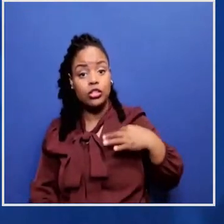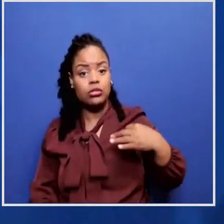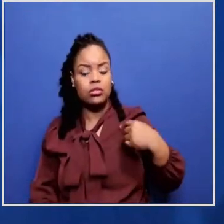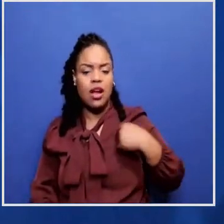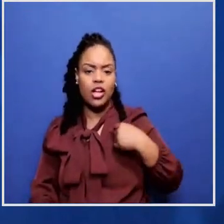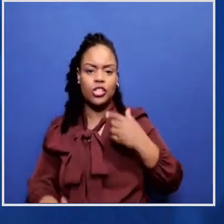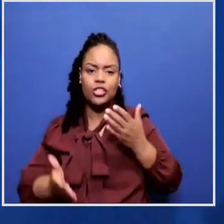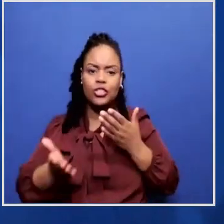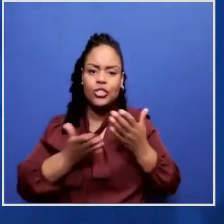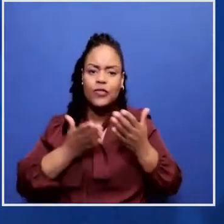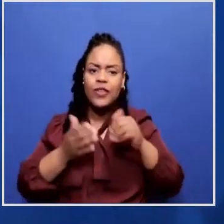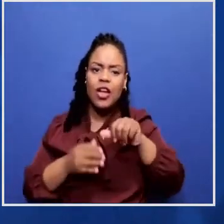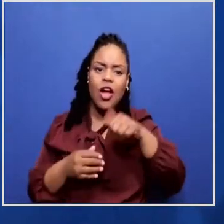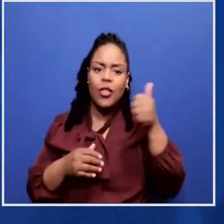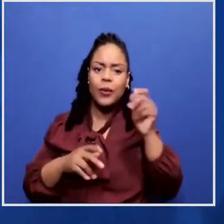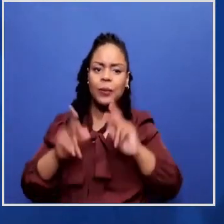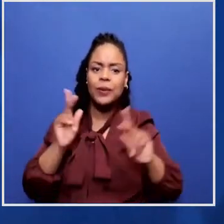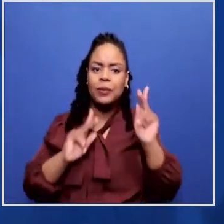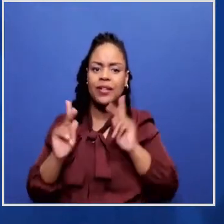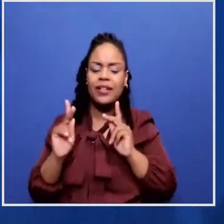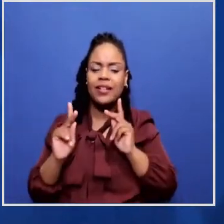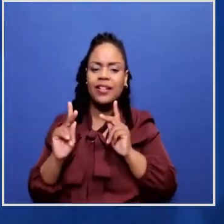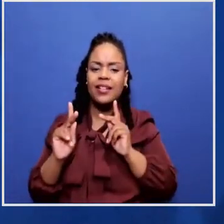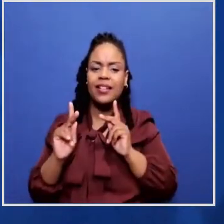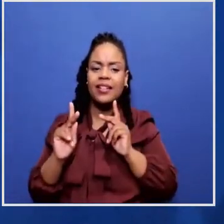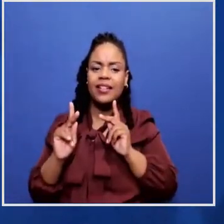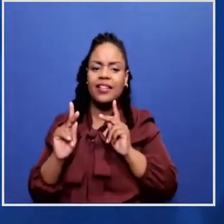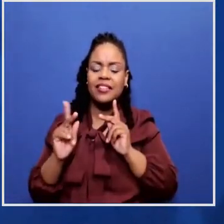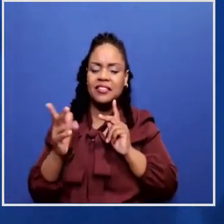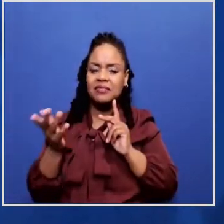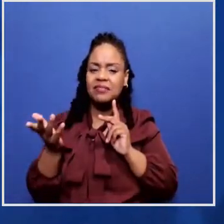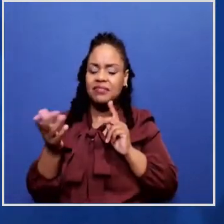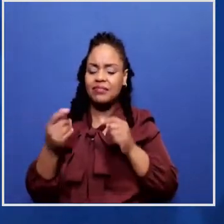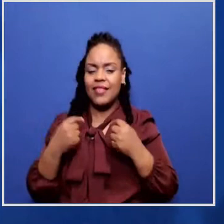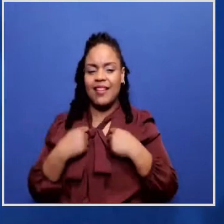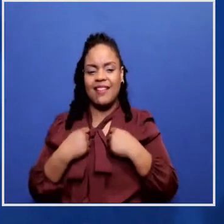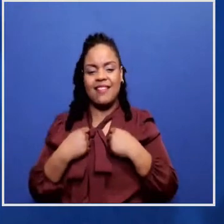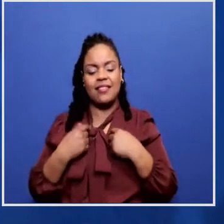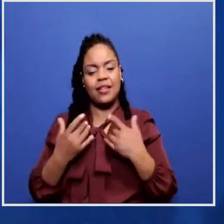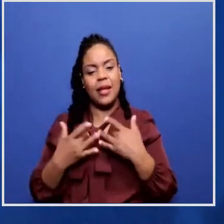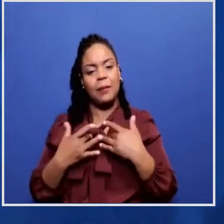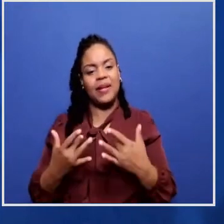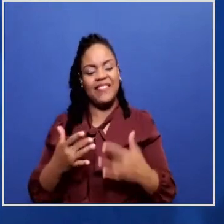DOING SOMETHING IN SERVICE TO